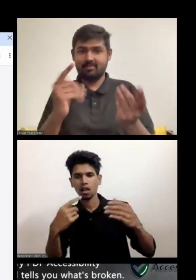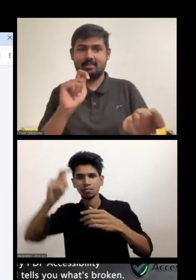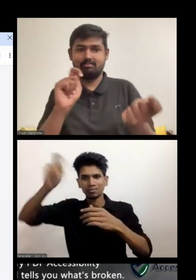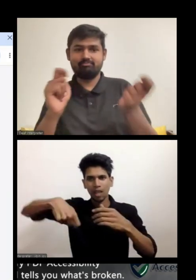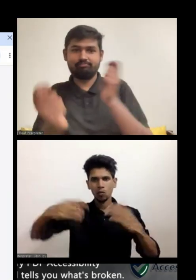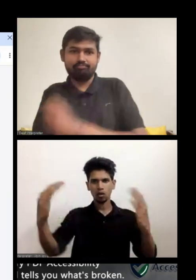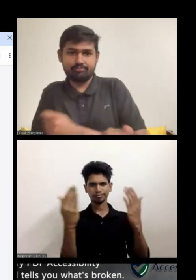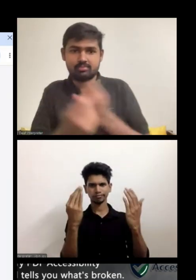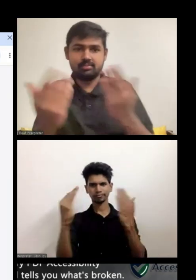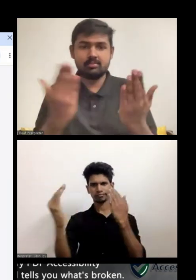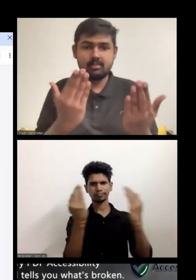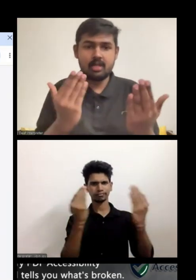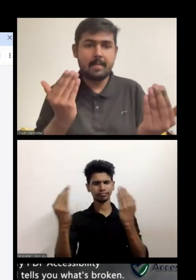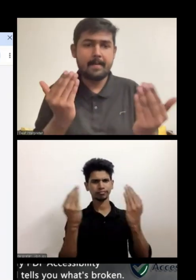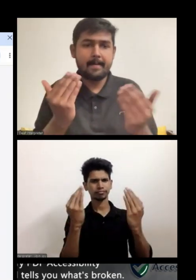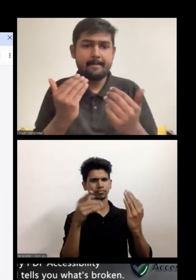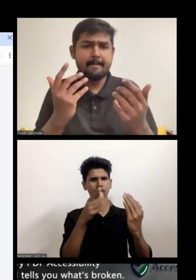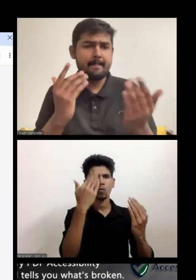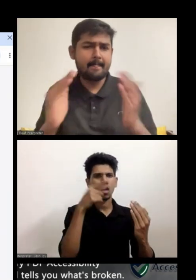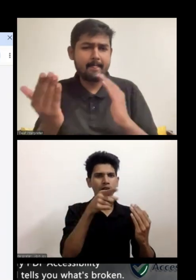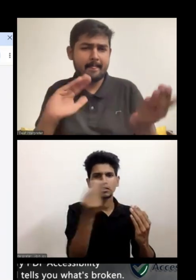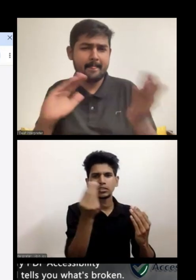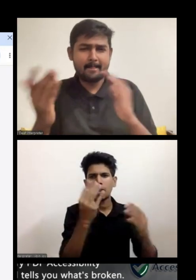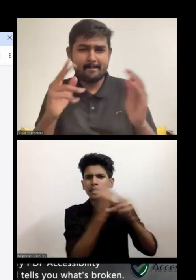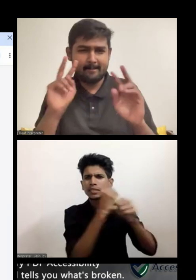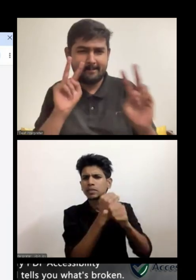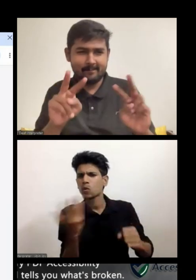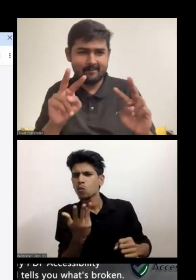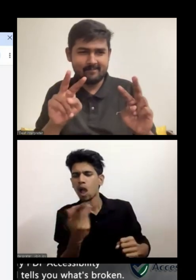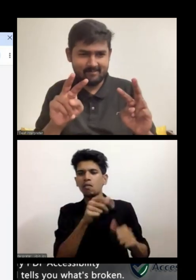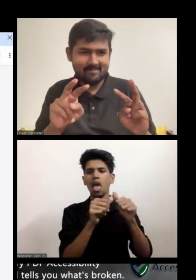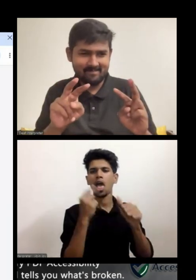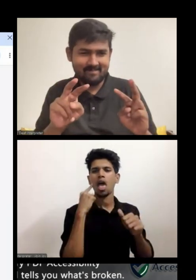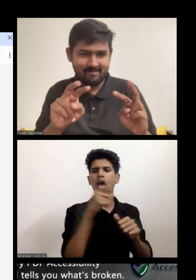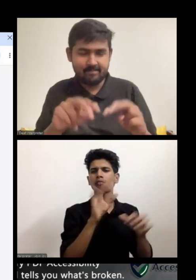Title was not provided. Alt texts were missing. Heading hierarchy was not done properly.